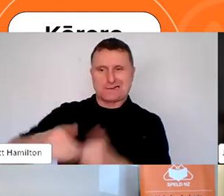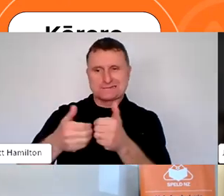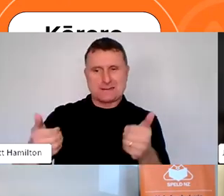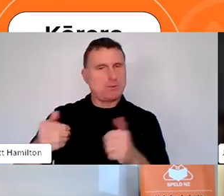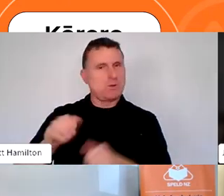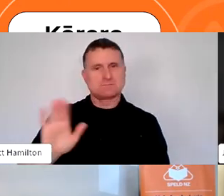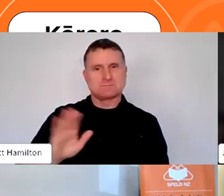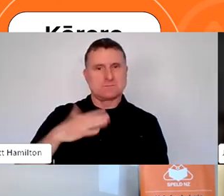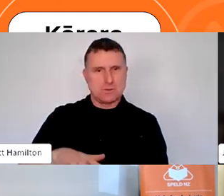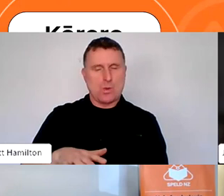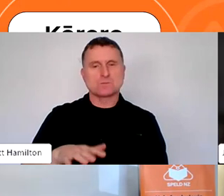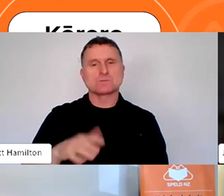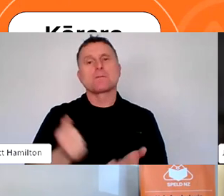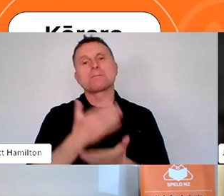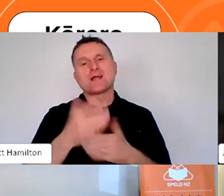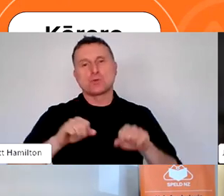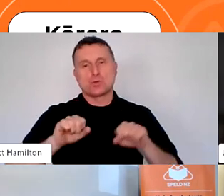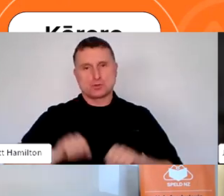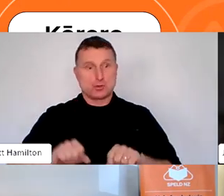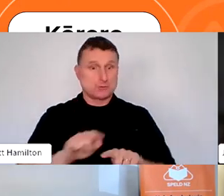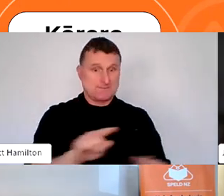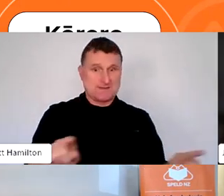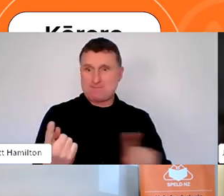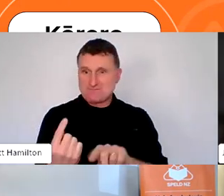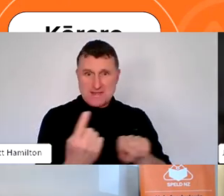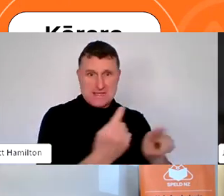are at the centre of all of our decision-making, and their whānau,